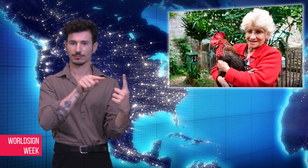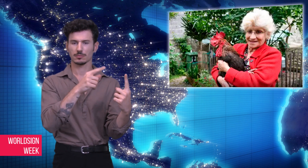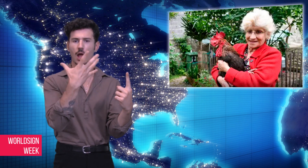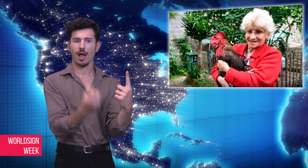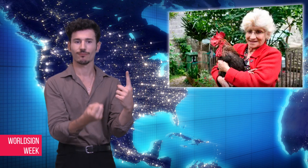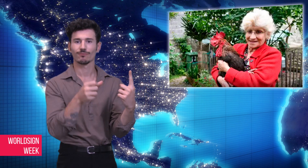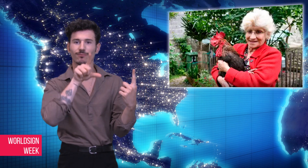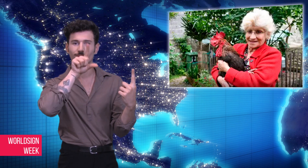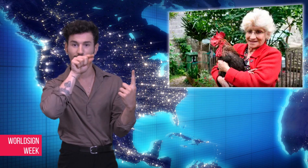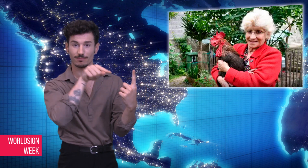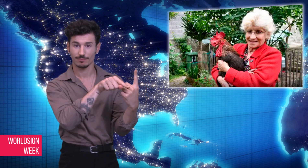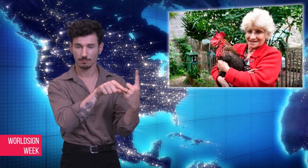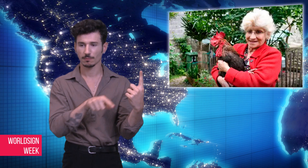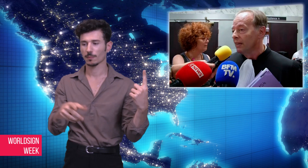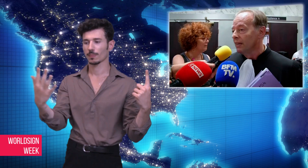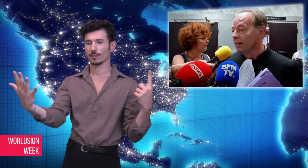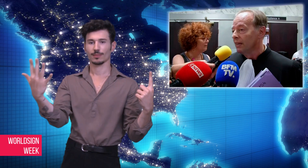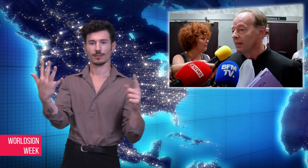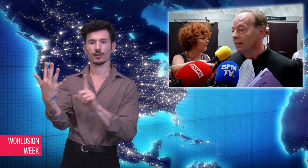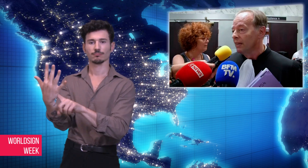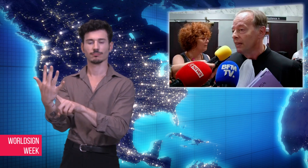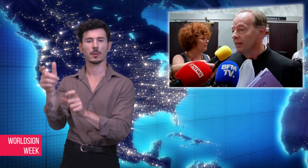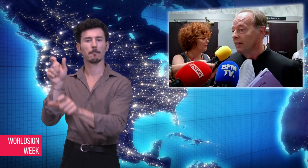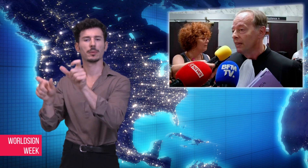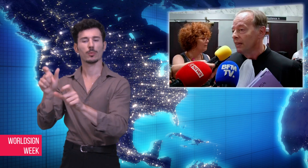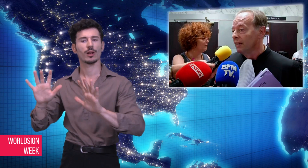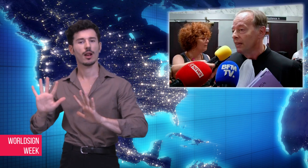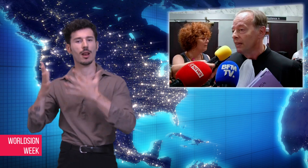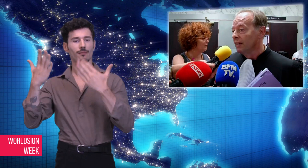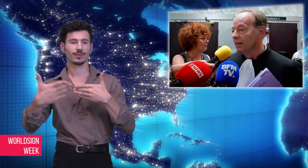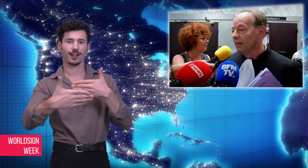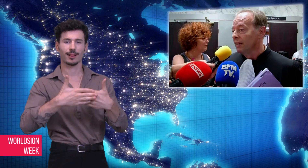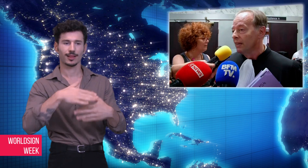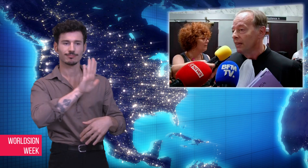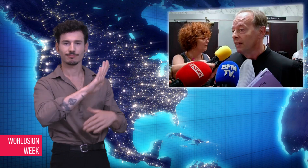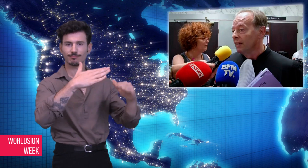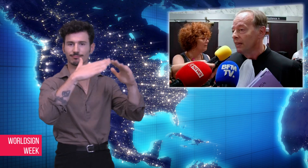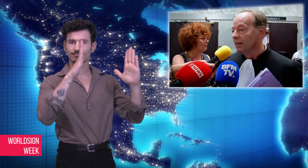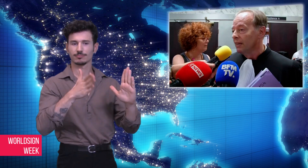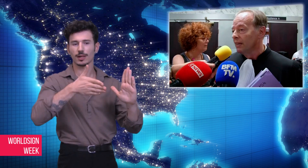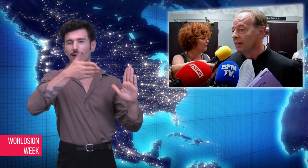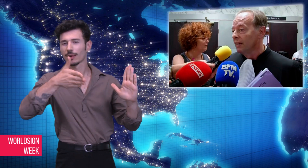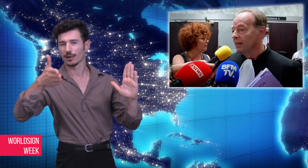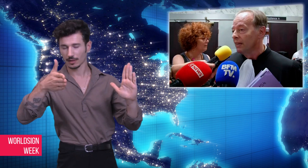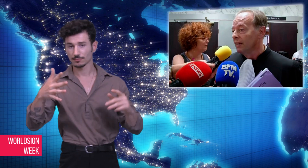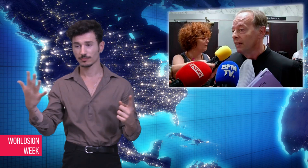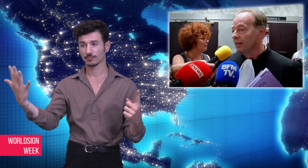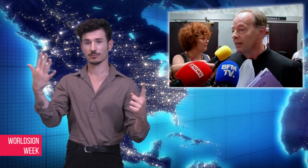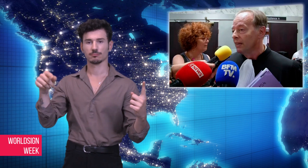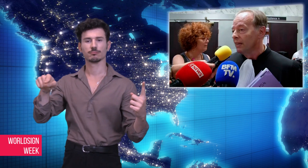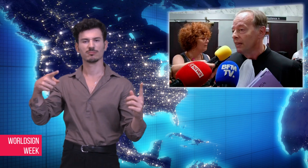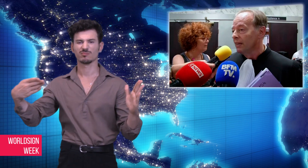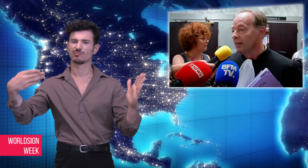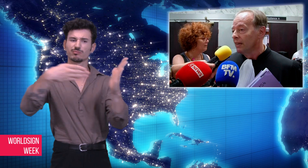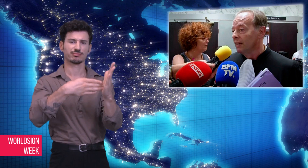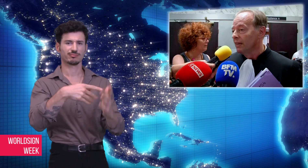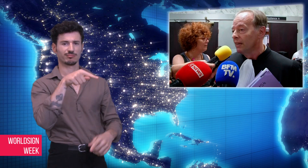who sued the owner, Corinne, stating the rooster’s crowing early morning was